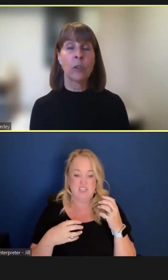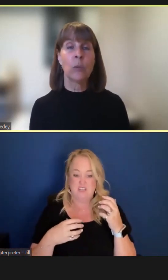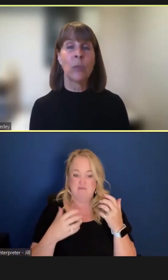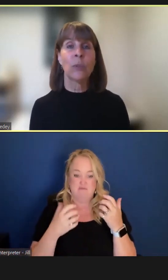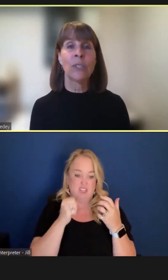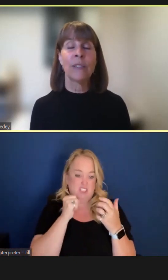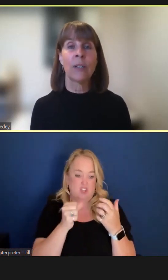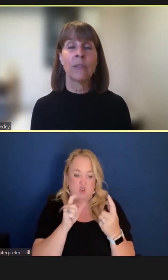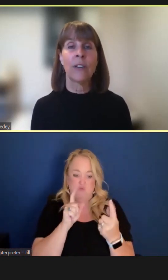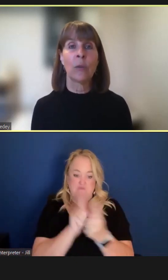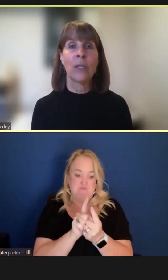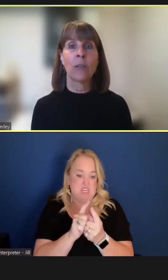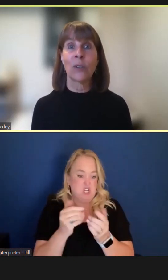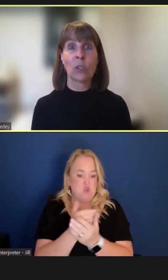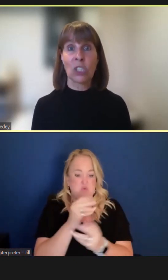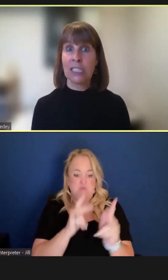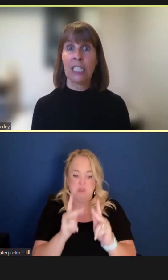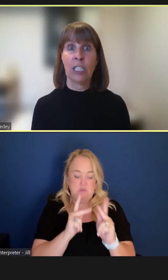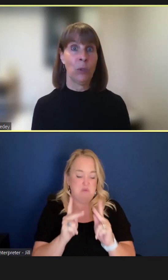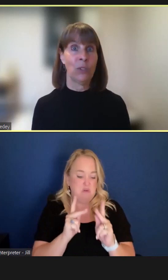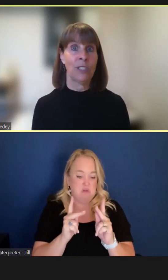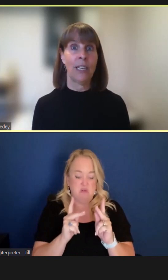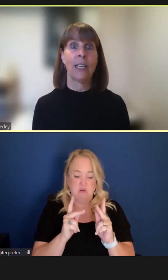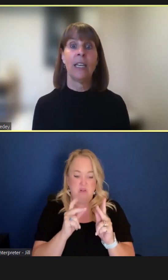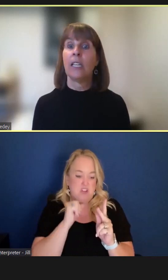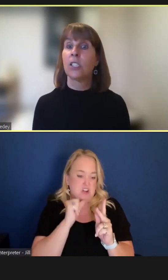people in their environment or they're just not in the mood today to show you